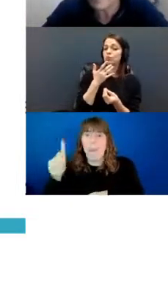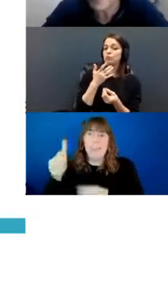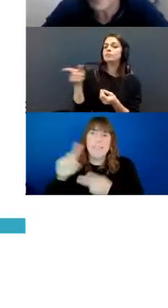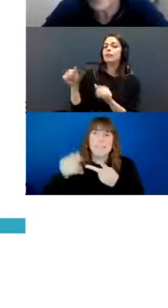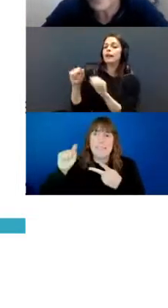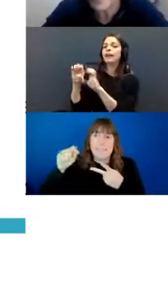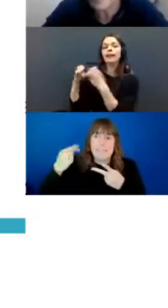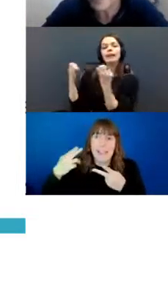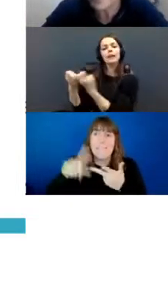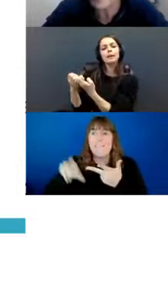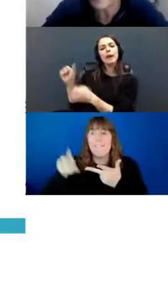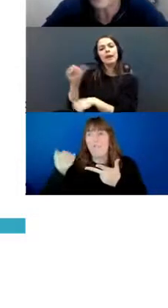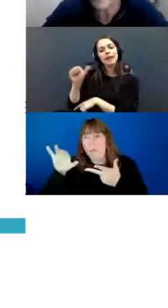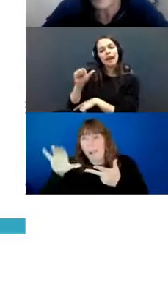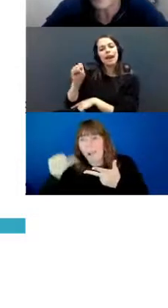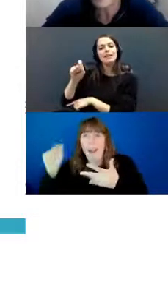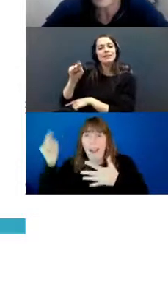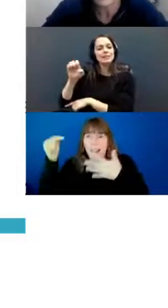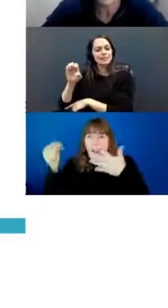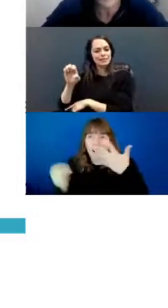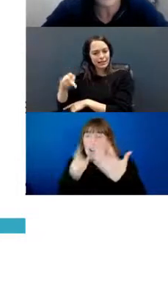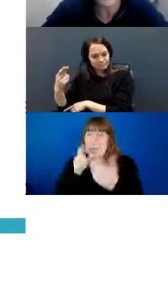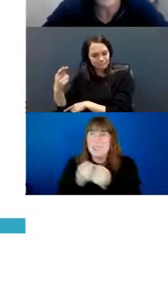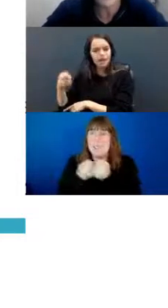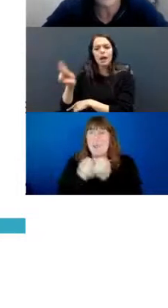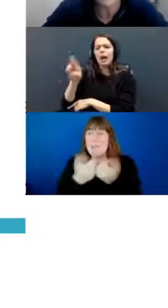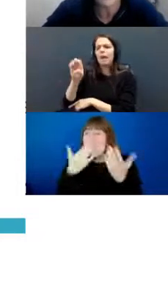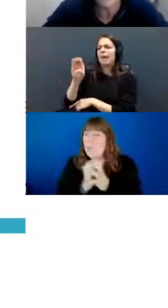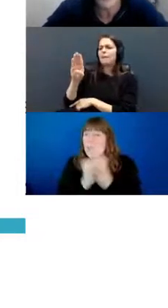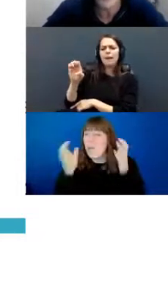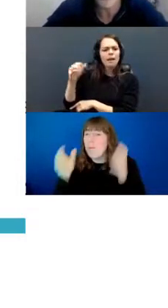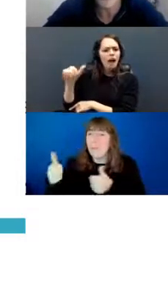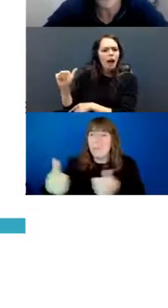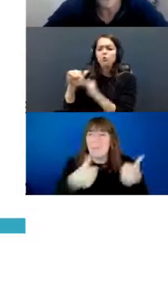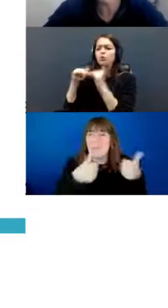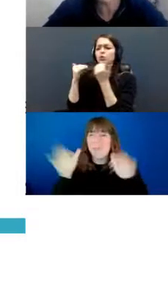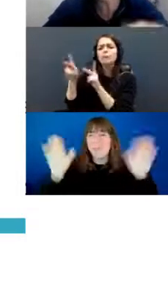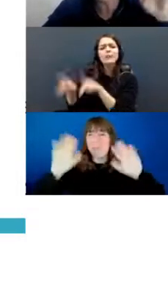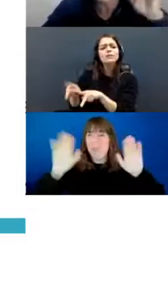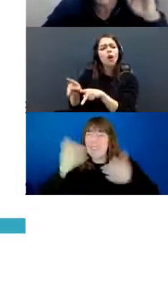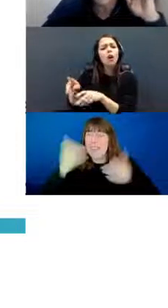behind the scenes to make this a great success thank you too all right have a wonderful evening